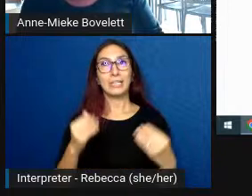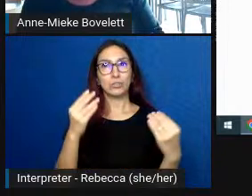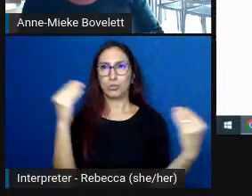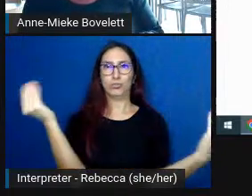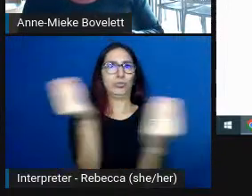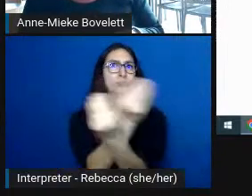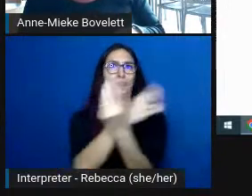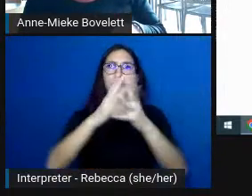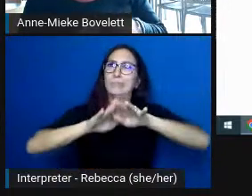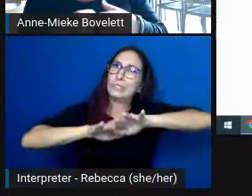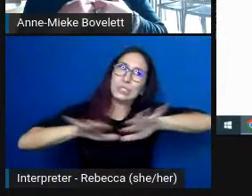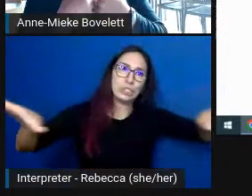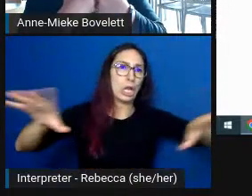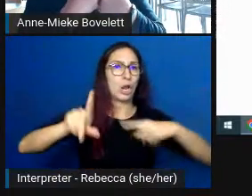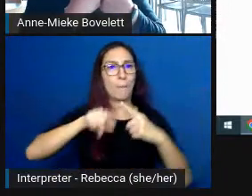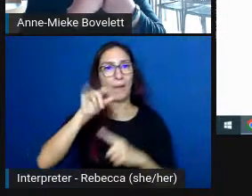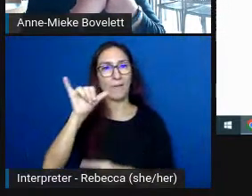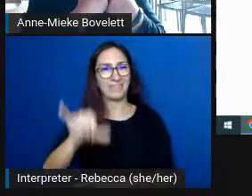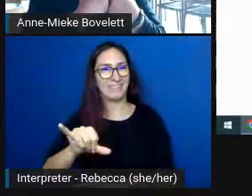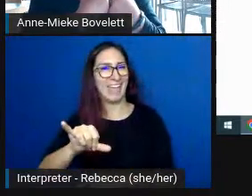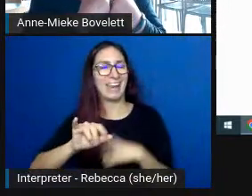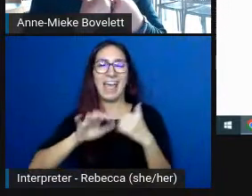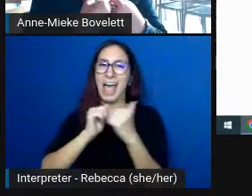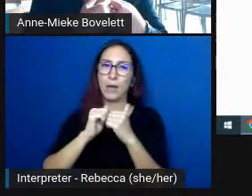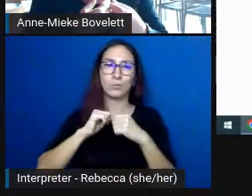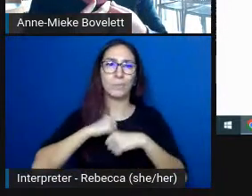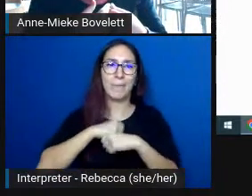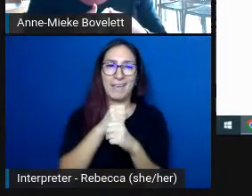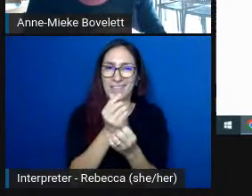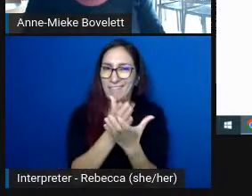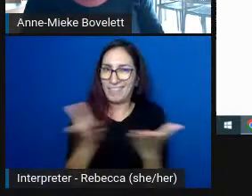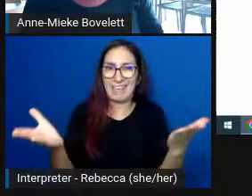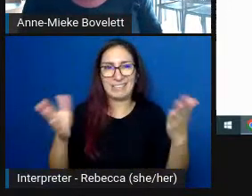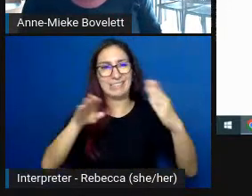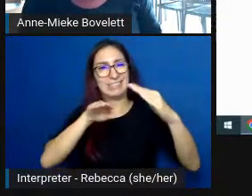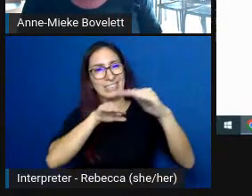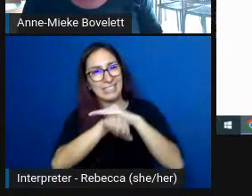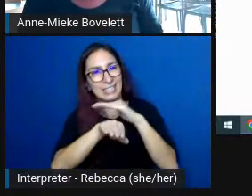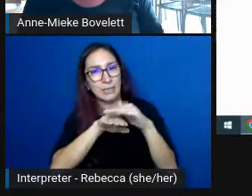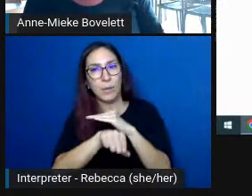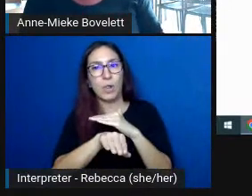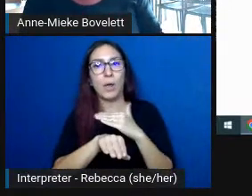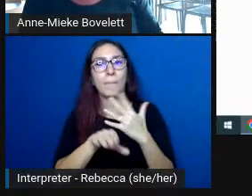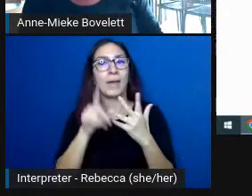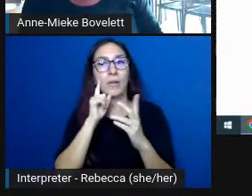Accessibility Day is about that and there's tons of information about it. And two share about it.